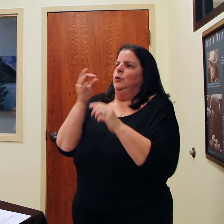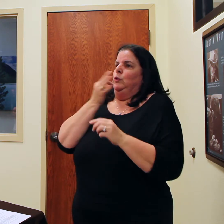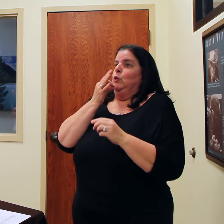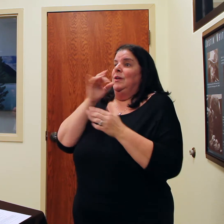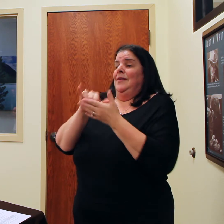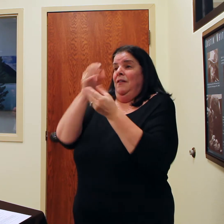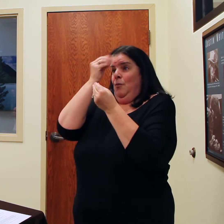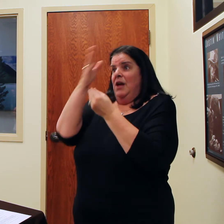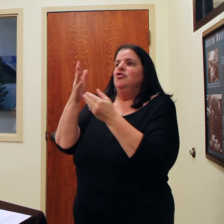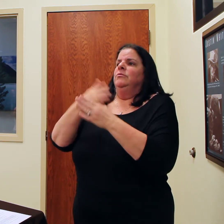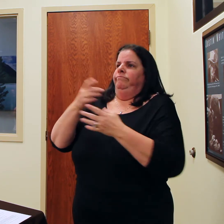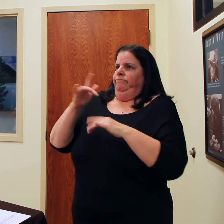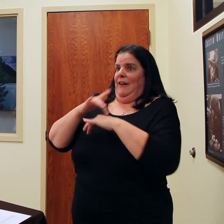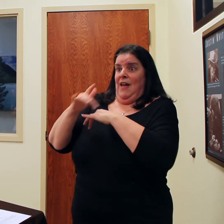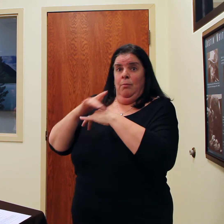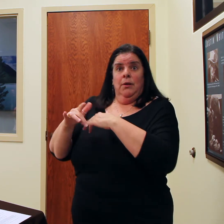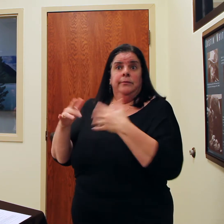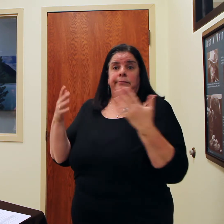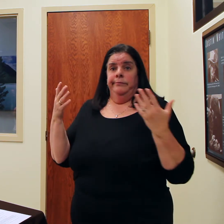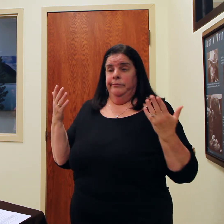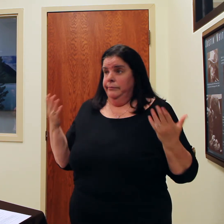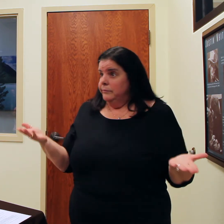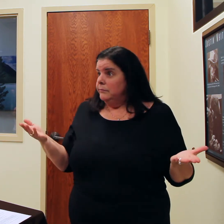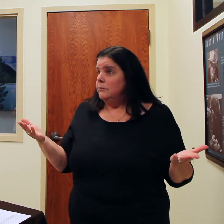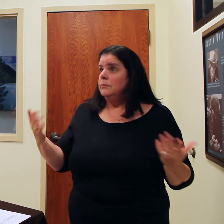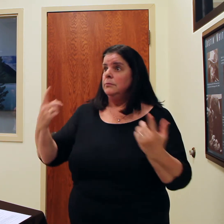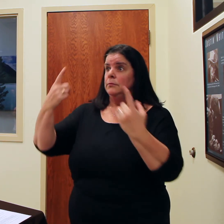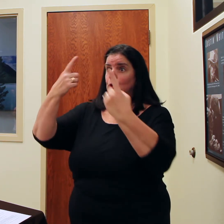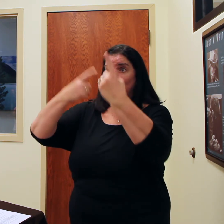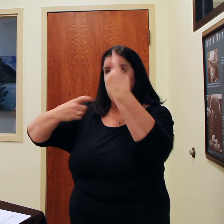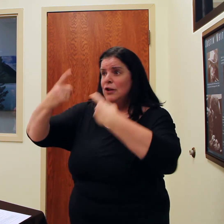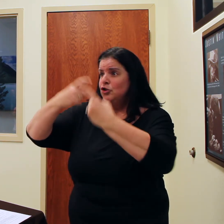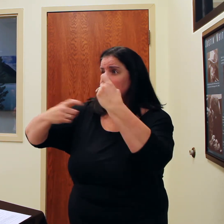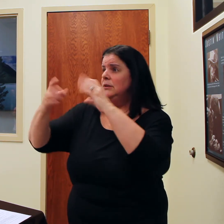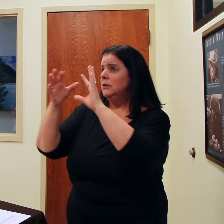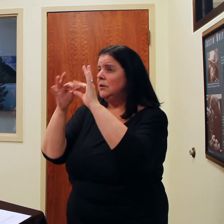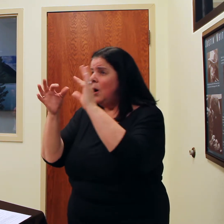With that, I would open it up to any questions that somebody may have in the room,